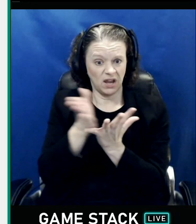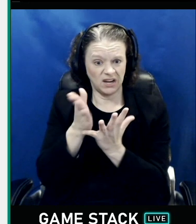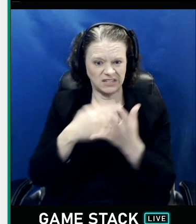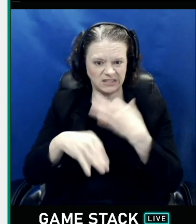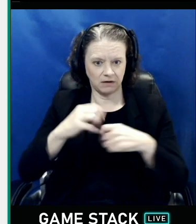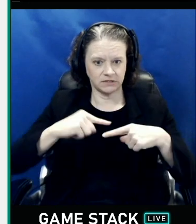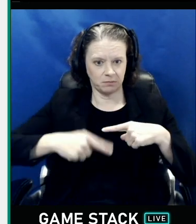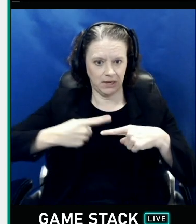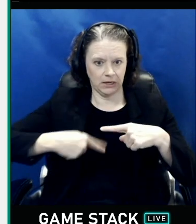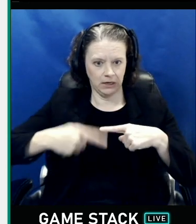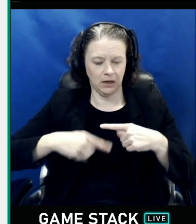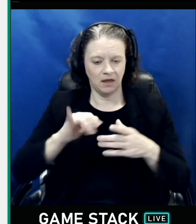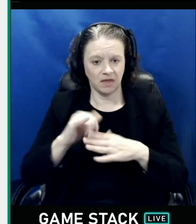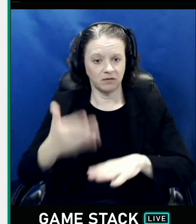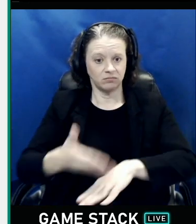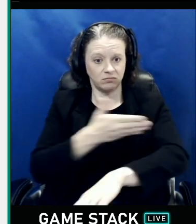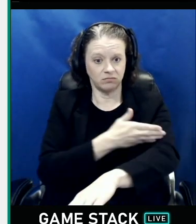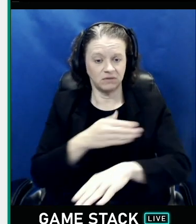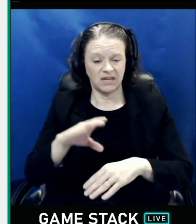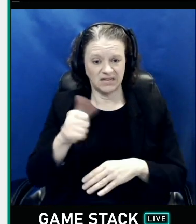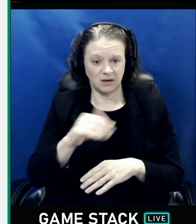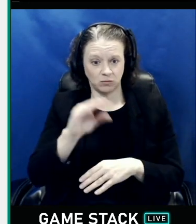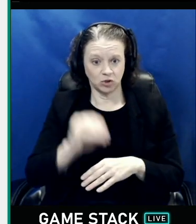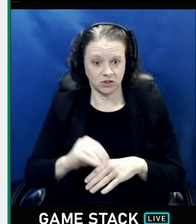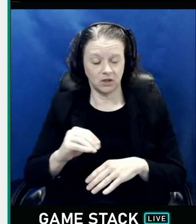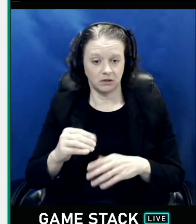performance improvement by using standard mutex on Modern Sync API.